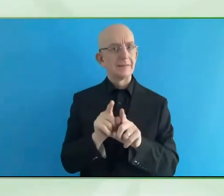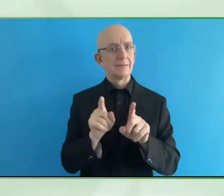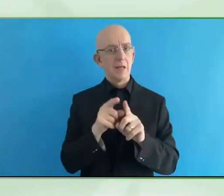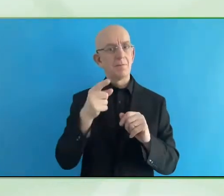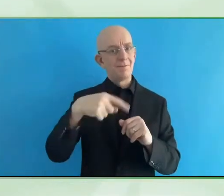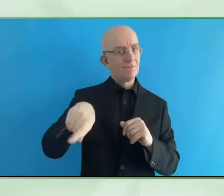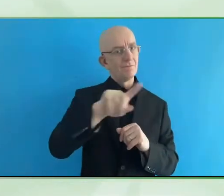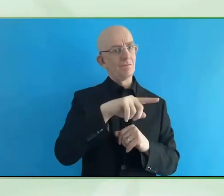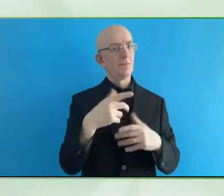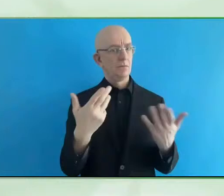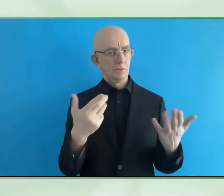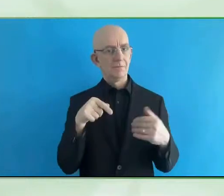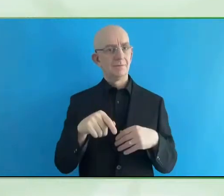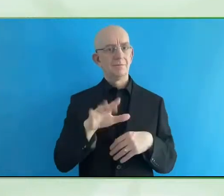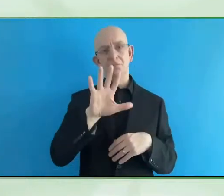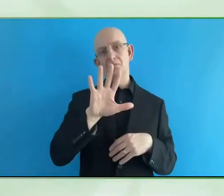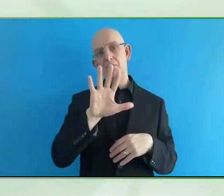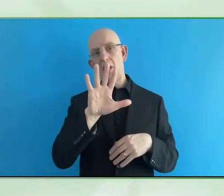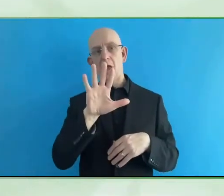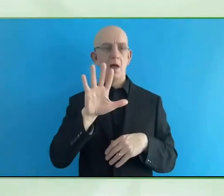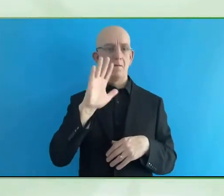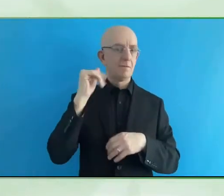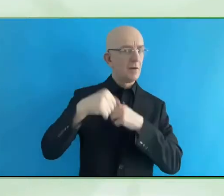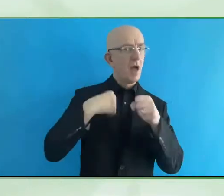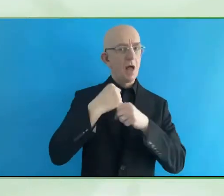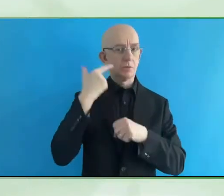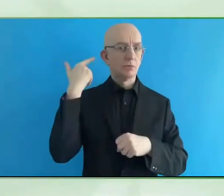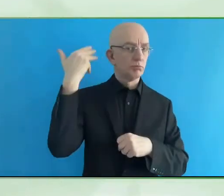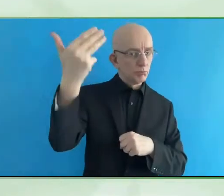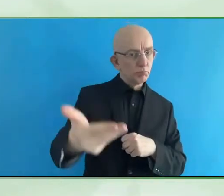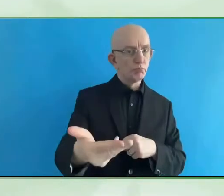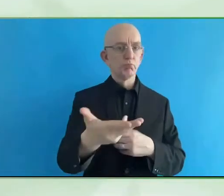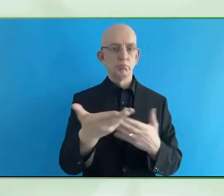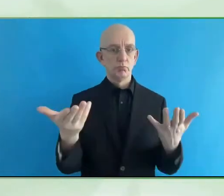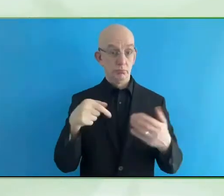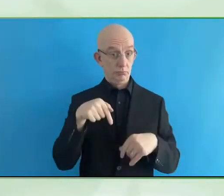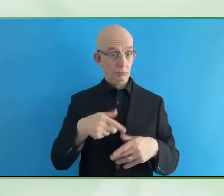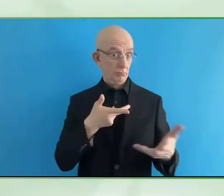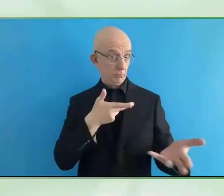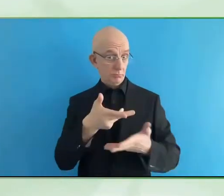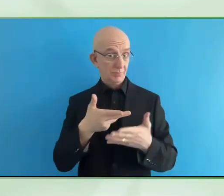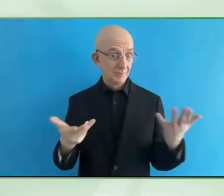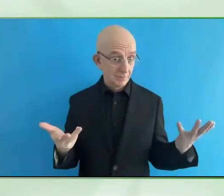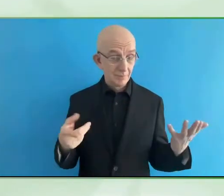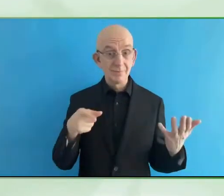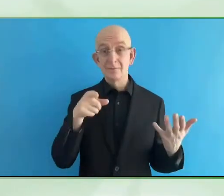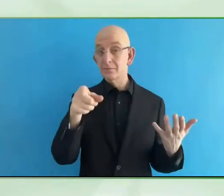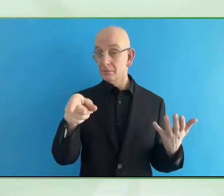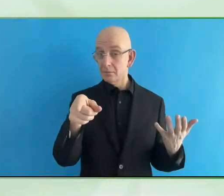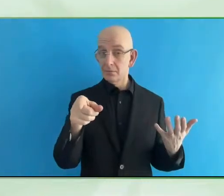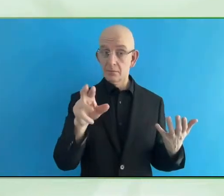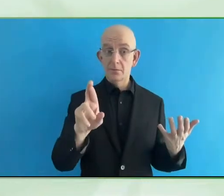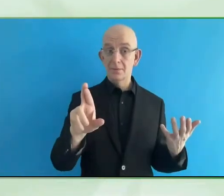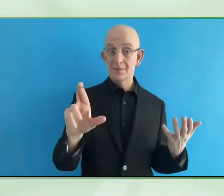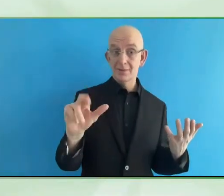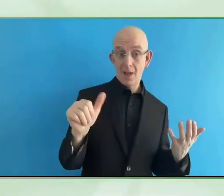We have seen what it looks like, things are changing. But is fashion… Is the change deep?